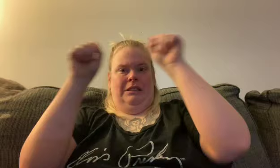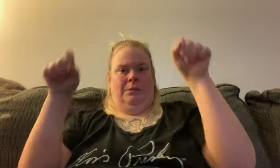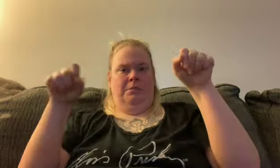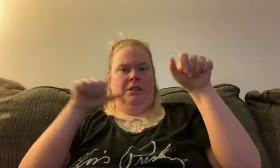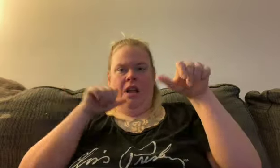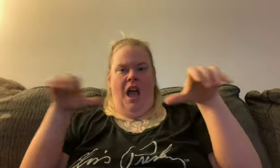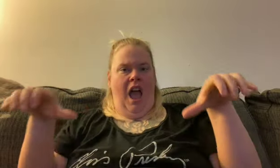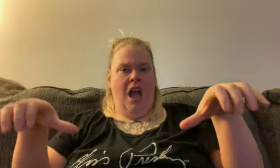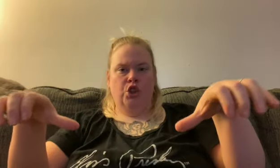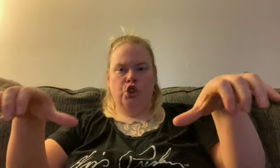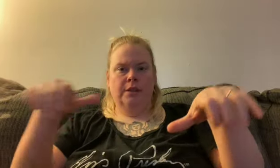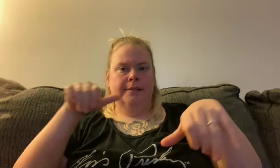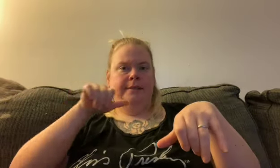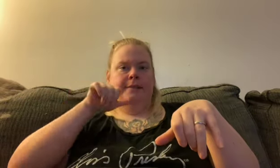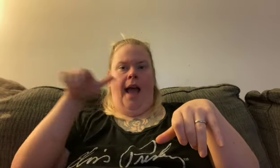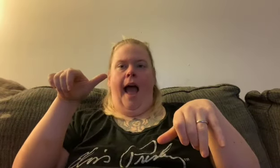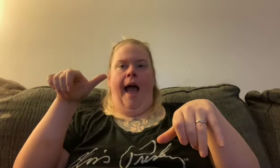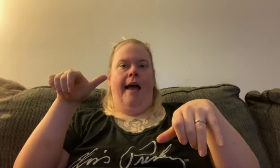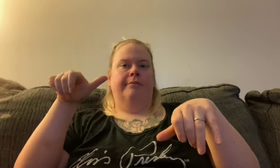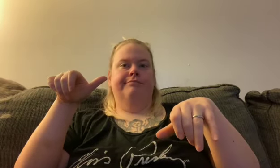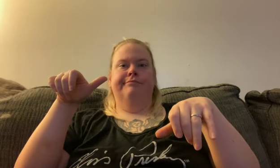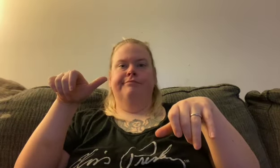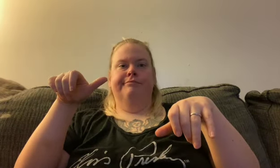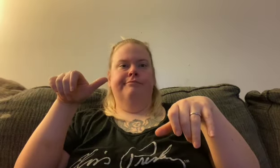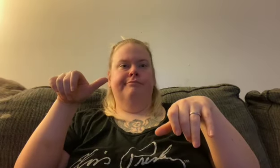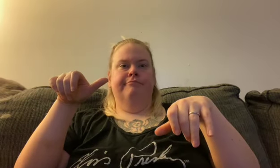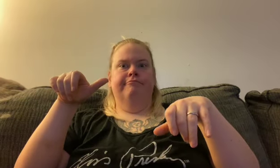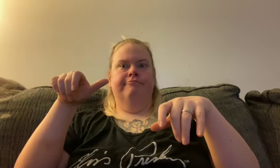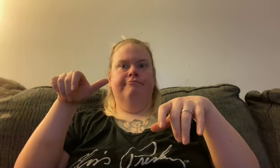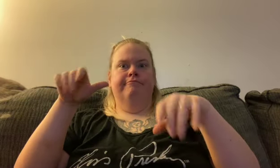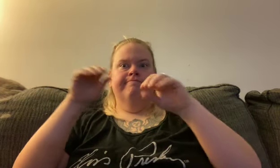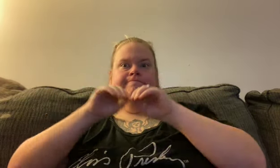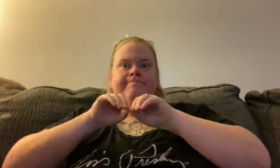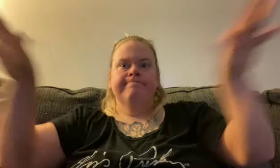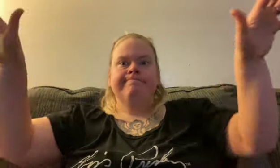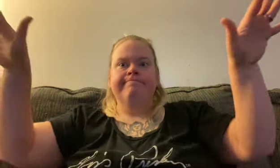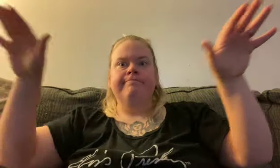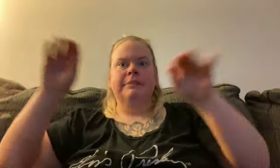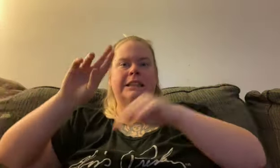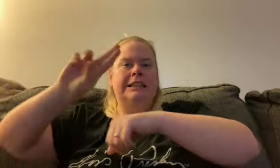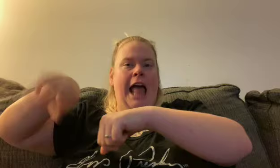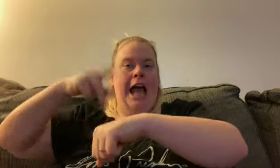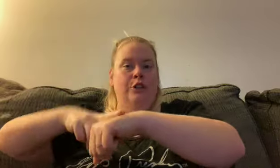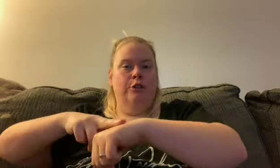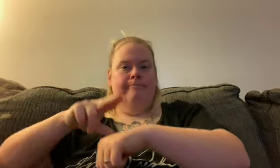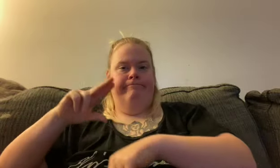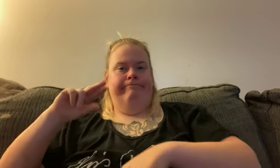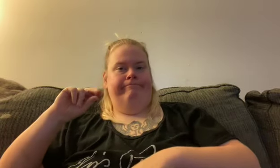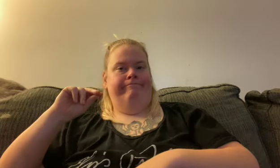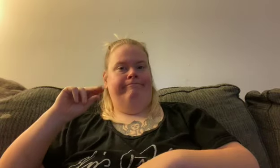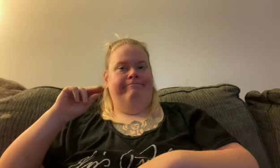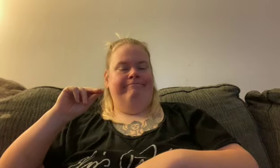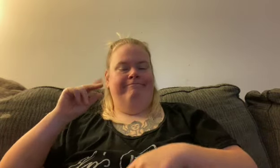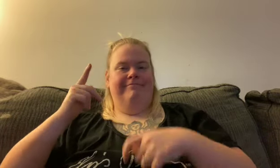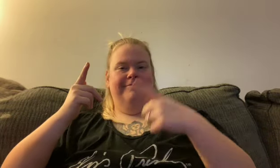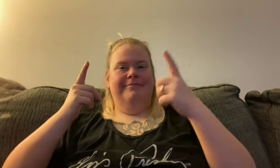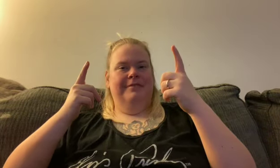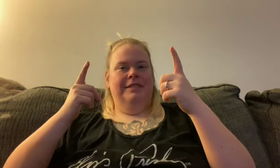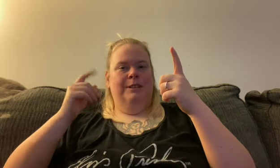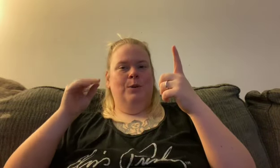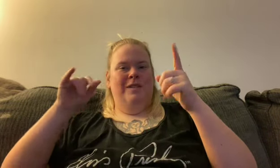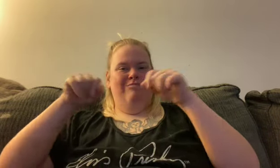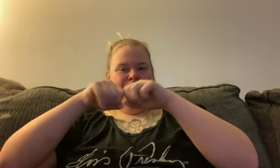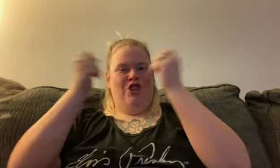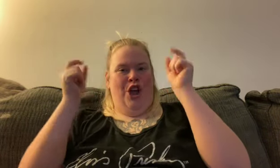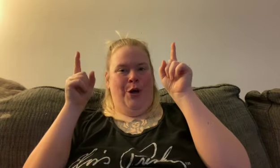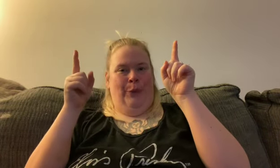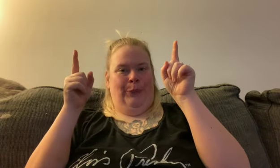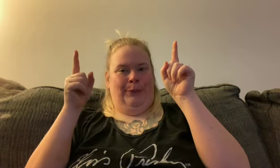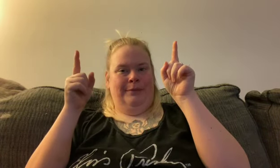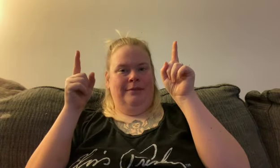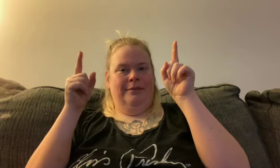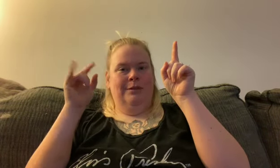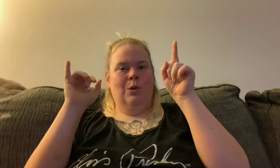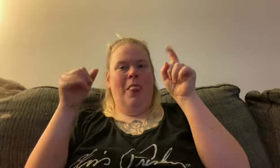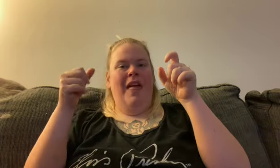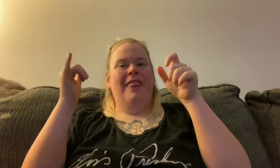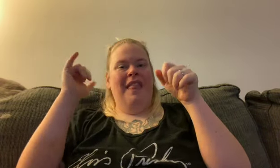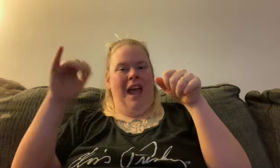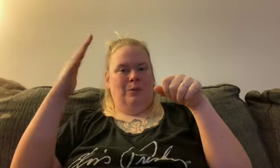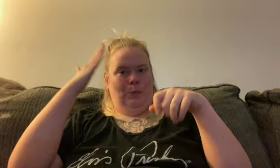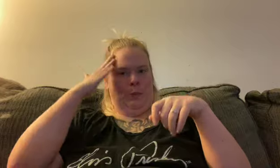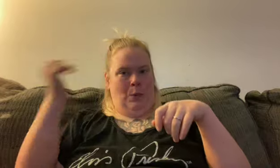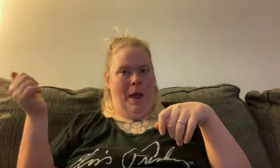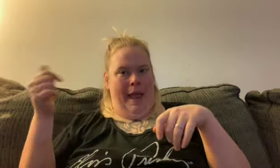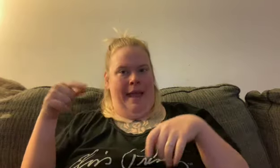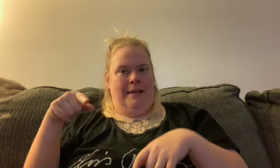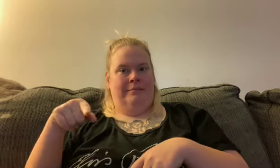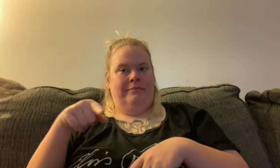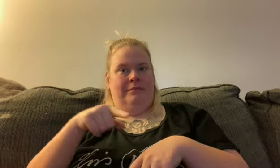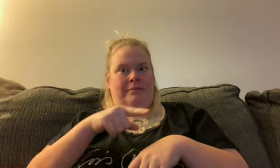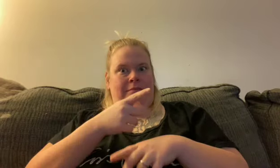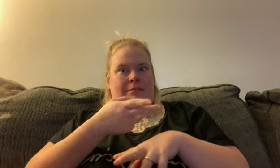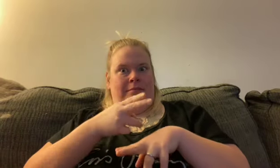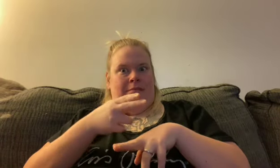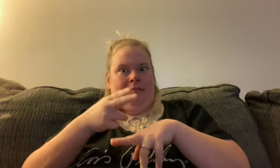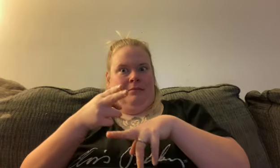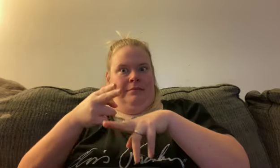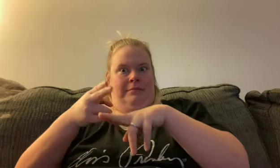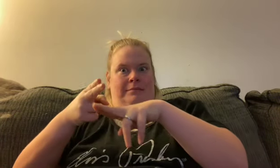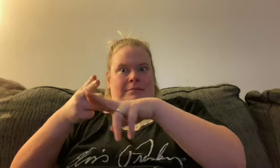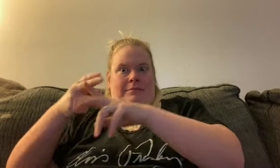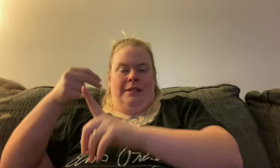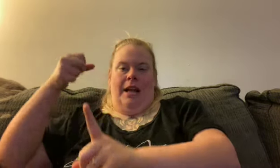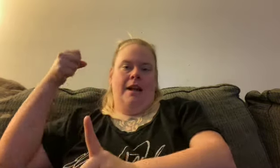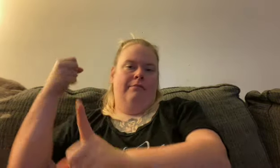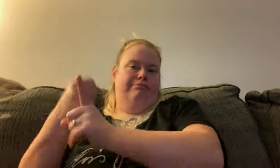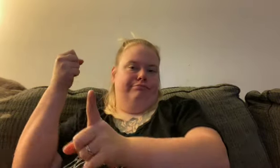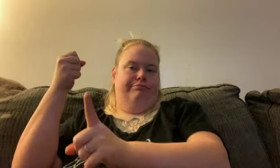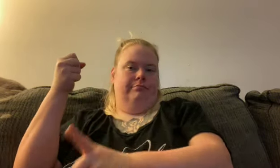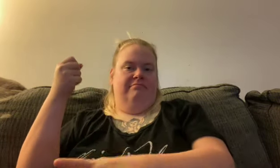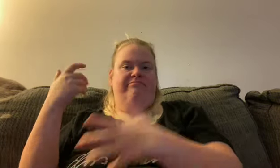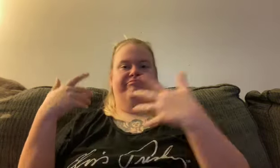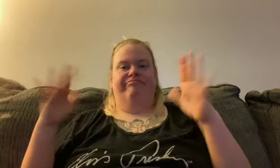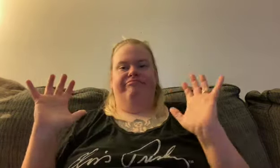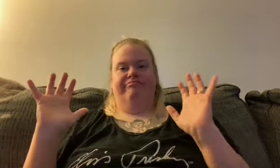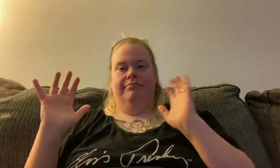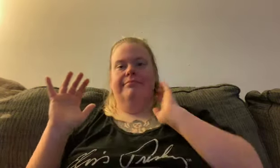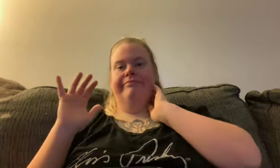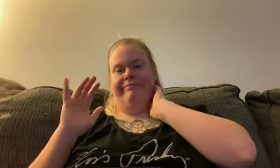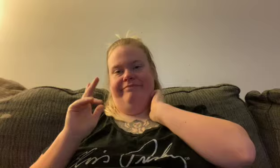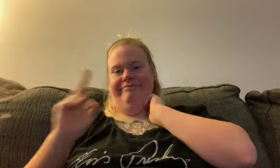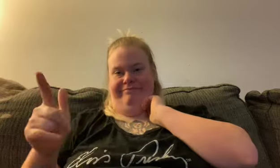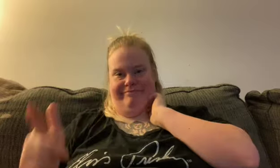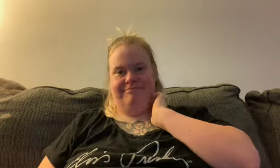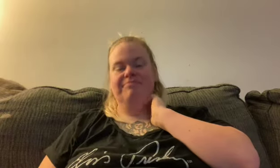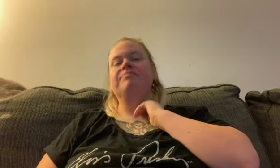The court system is broken because they didn't take action on the situation like releasing information nationwide. This is the reason why things are increasing problems and end up killing someone.